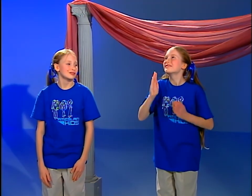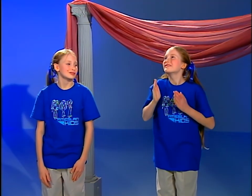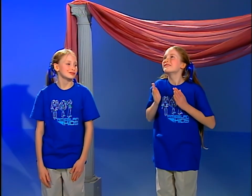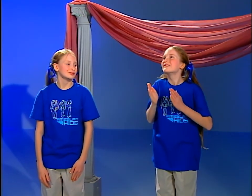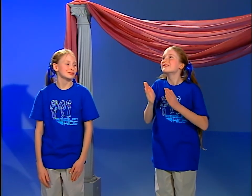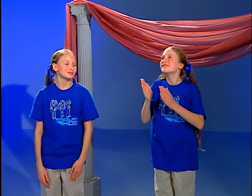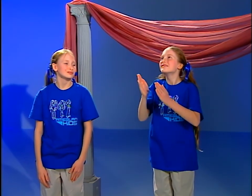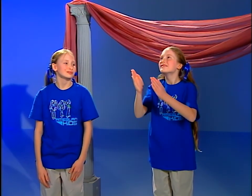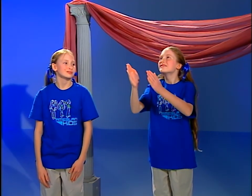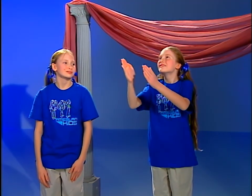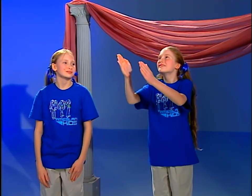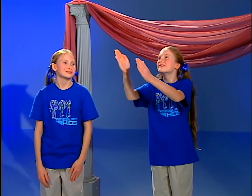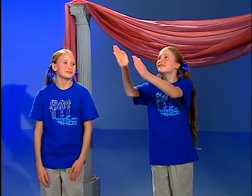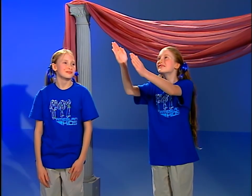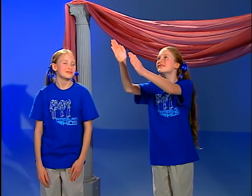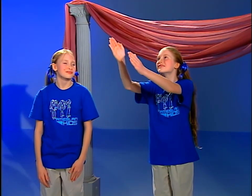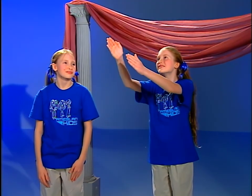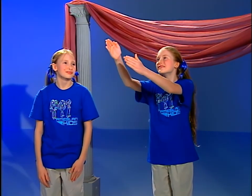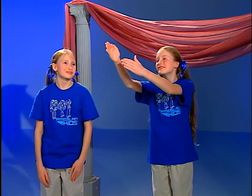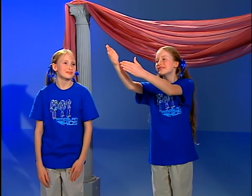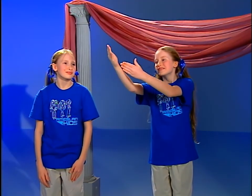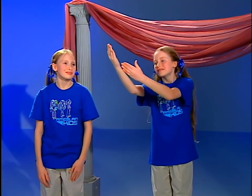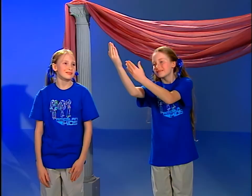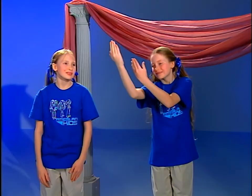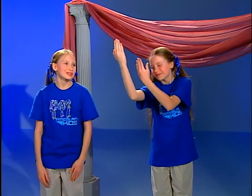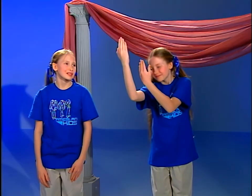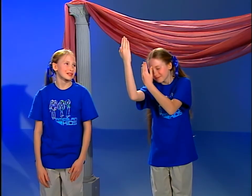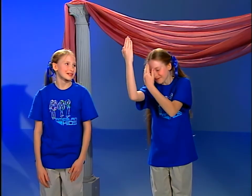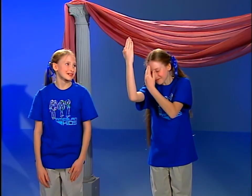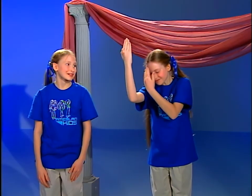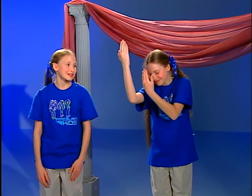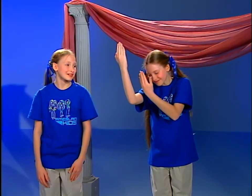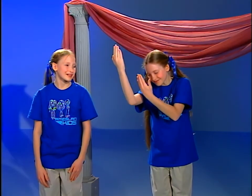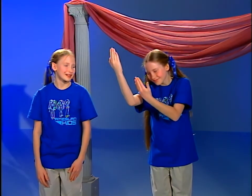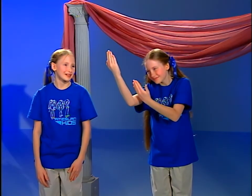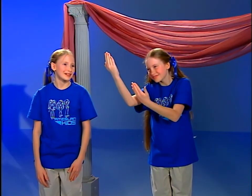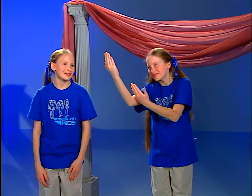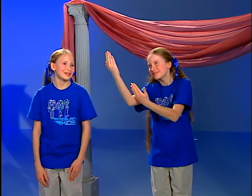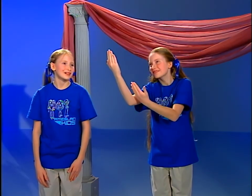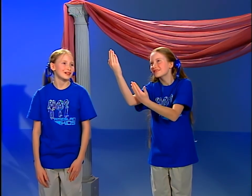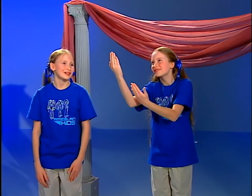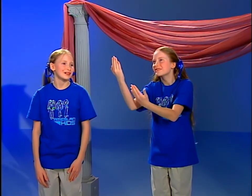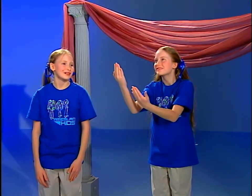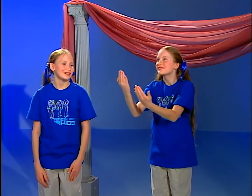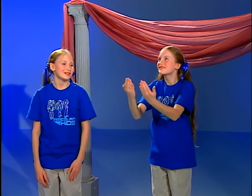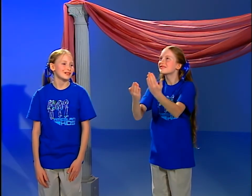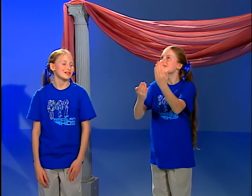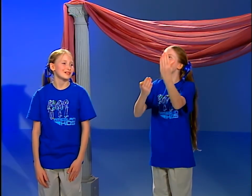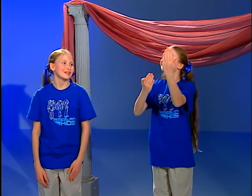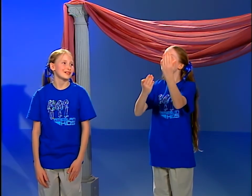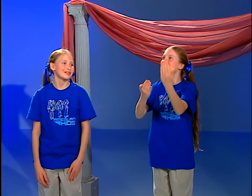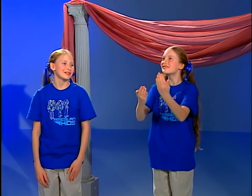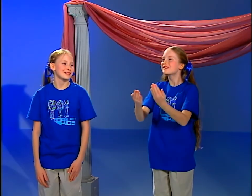I FEEL LIKE THEY'RE NOT SUPPOSED TO LIE. THEY SHOULD TELL THE TRUTH.